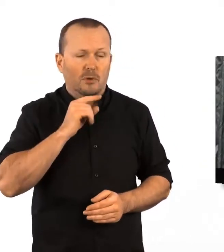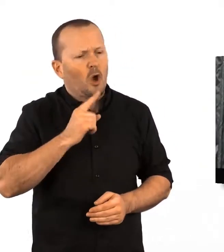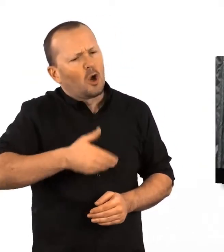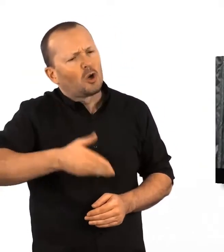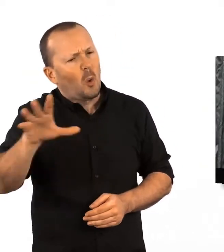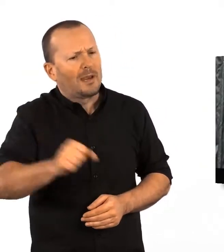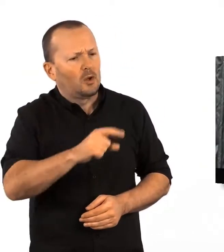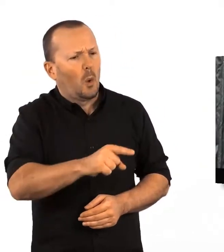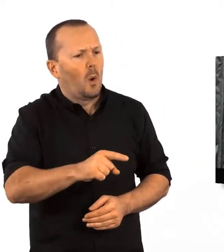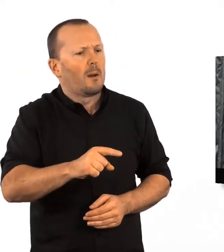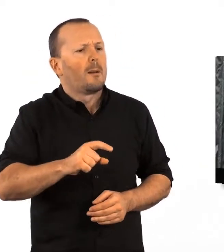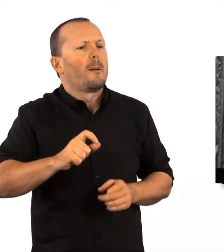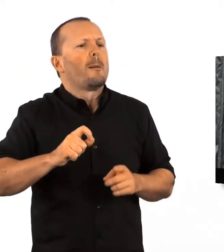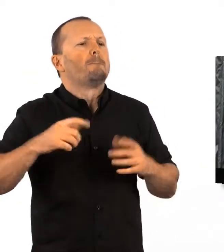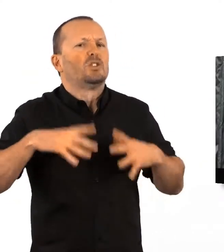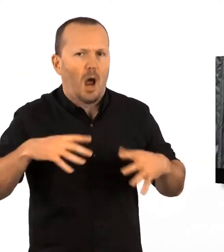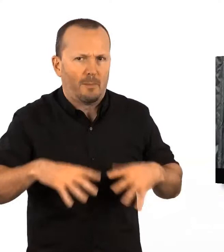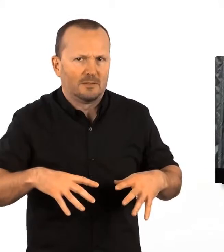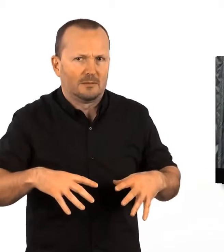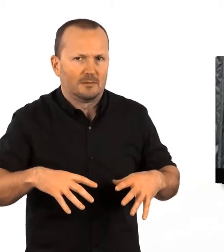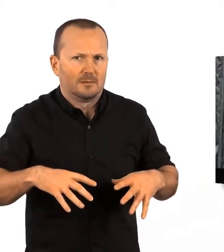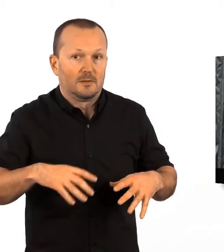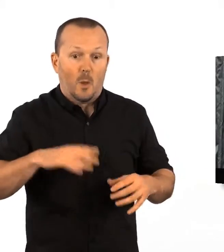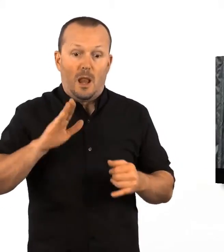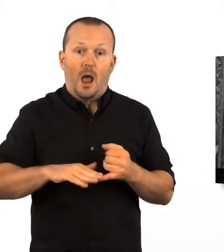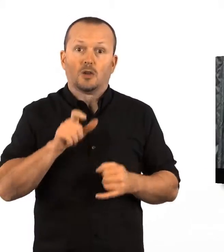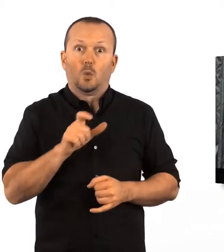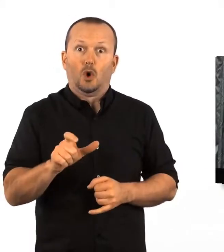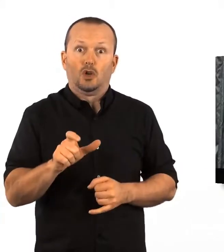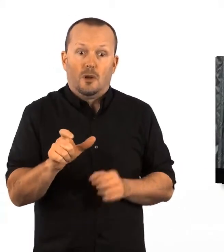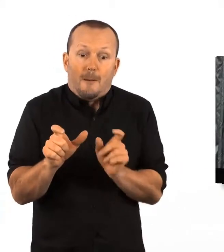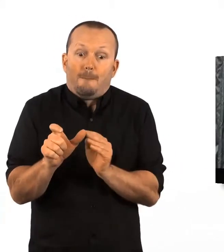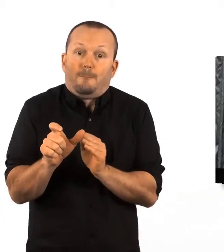pyjamas.’ So you’ll put the stress on the word that you really want them to hear